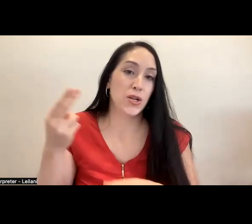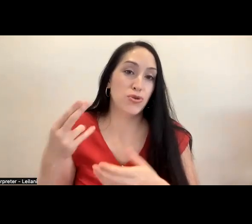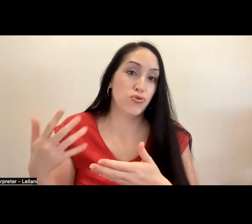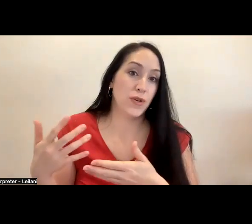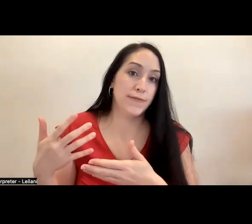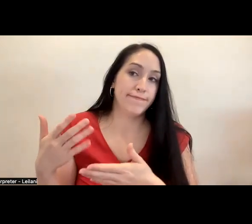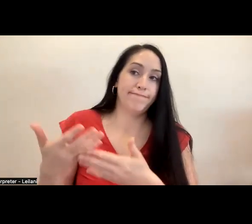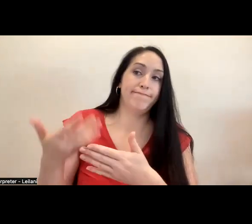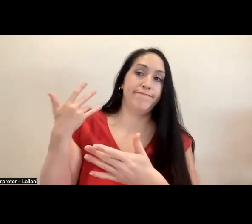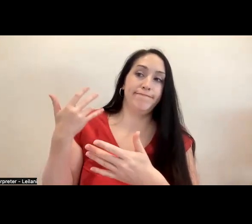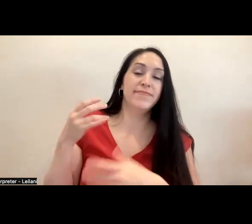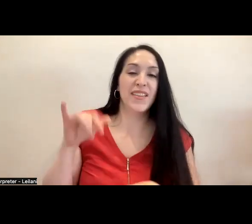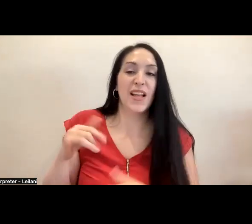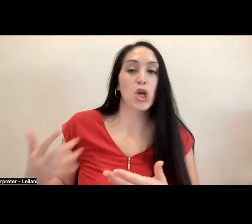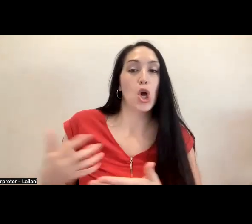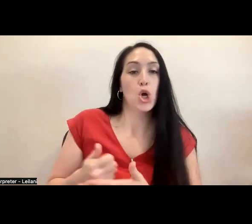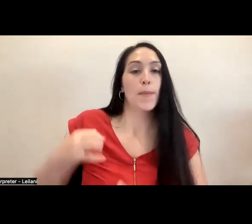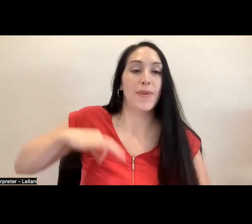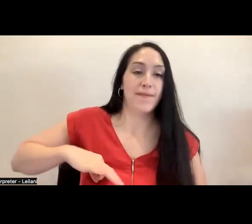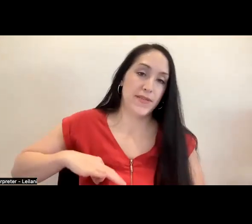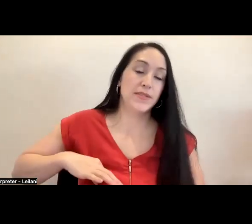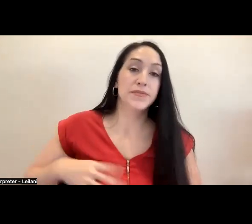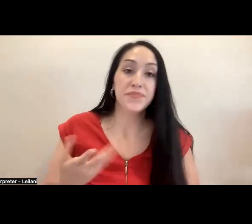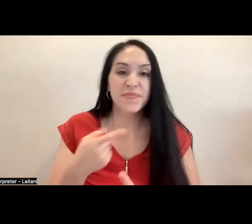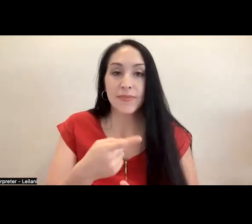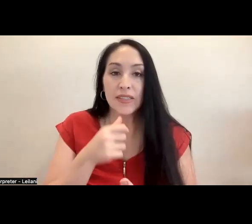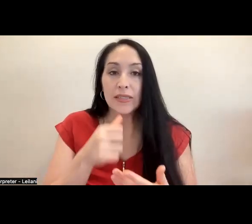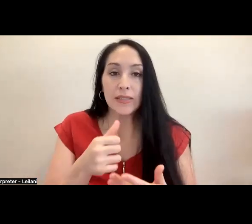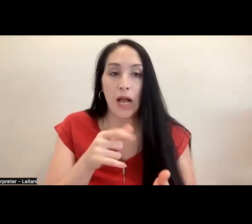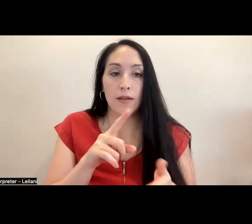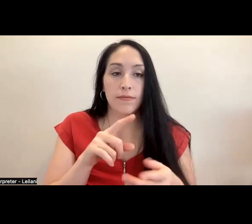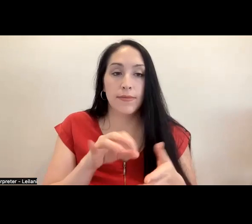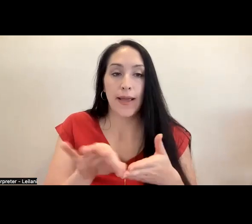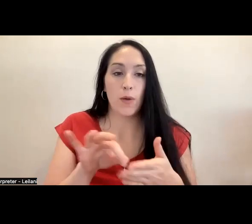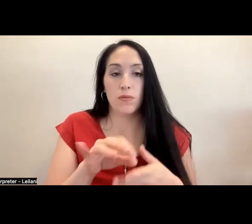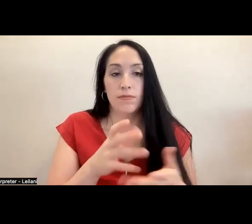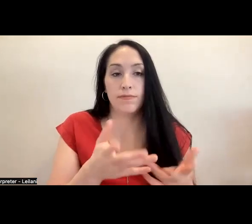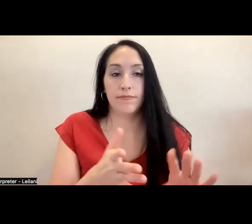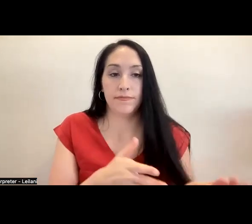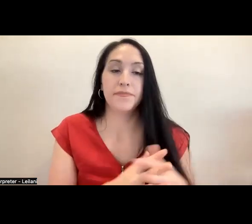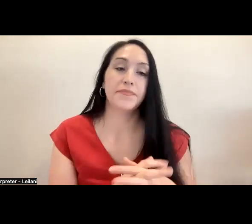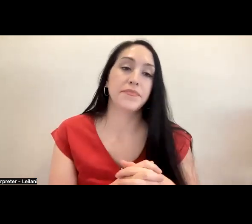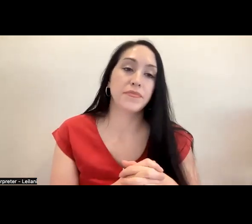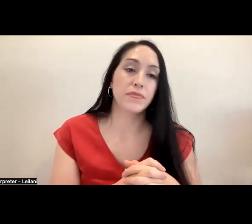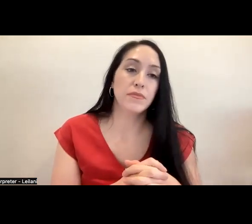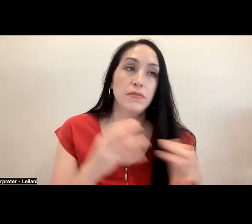11:49:34 So that's important to remember going back to contributions, tax deductibility for